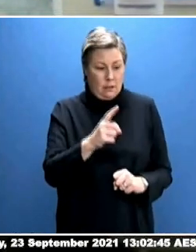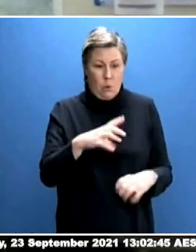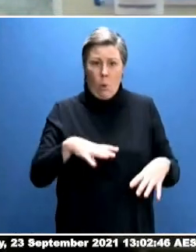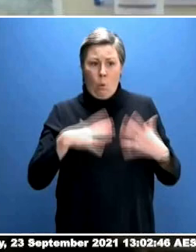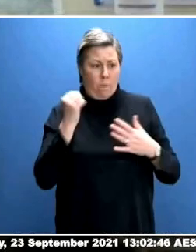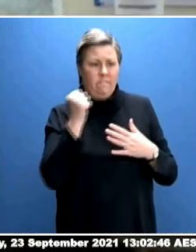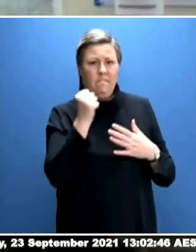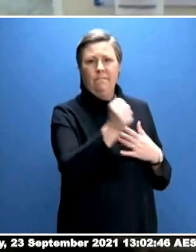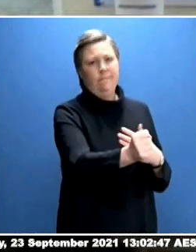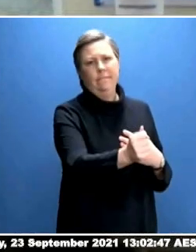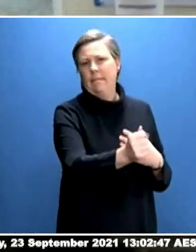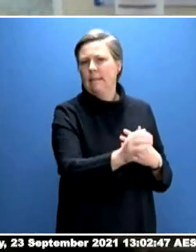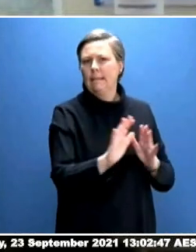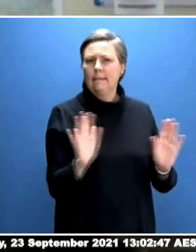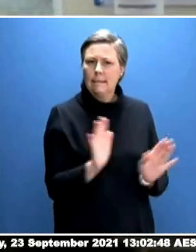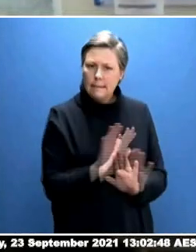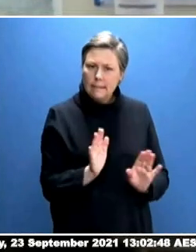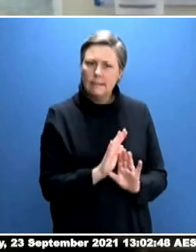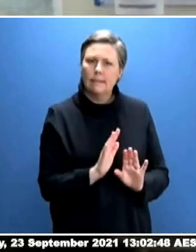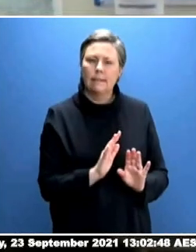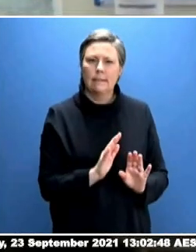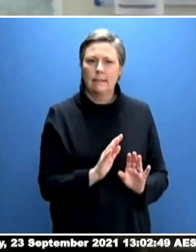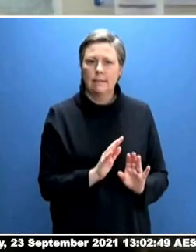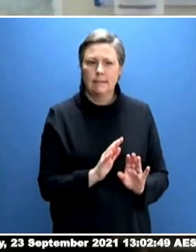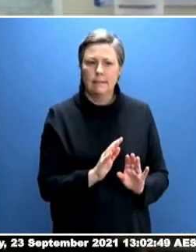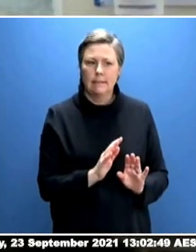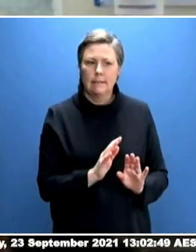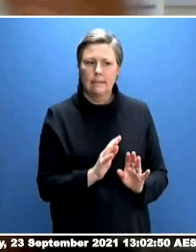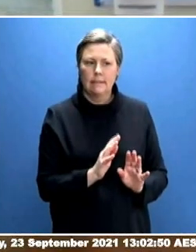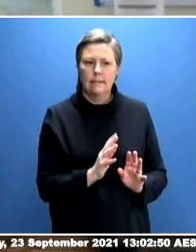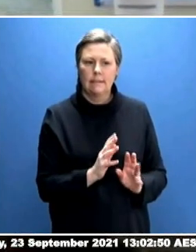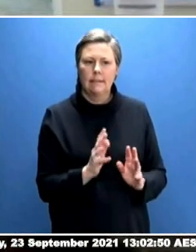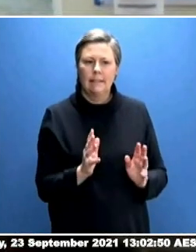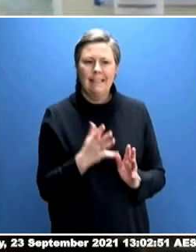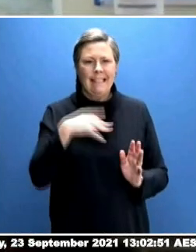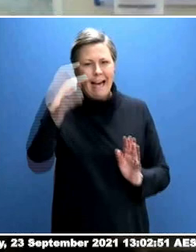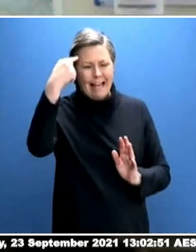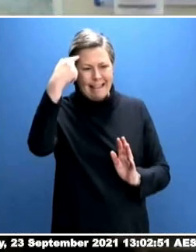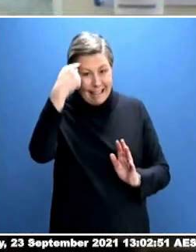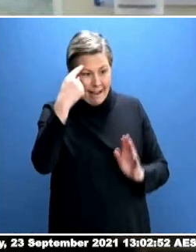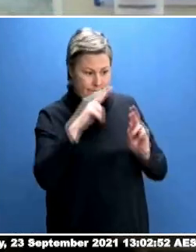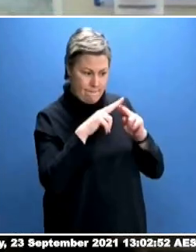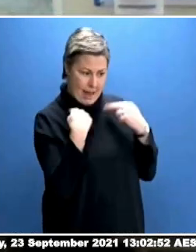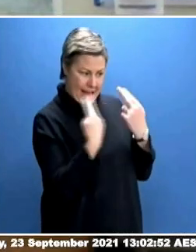that needs to be done to resource kinship mapping so that we --- and we could do